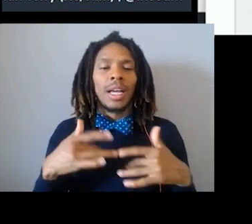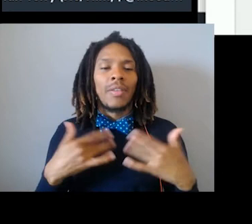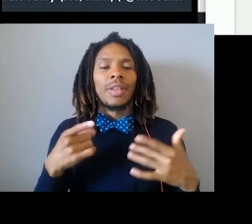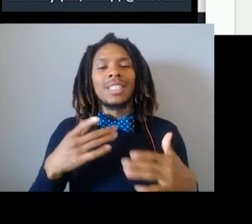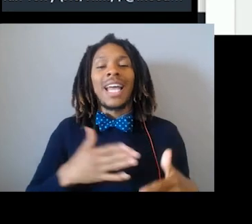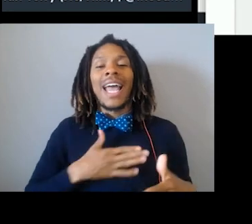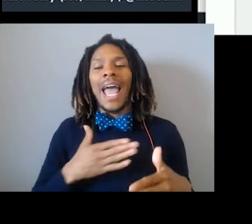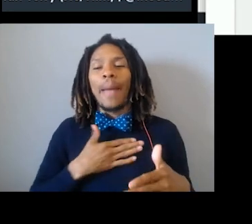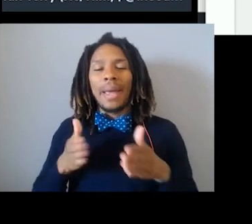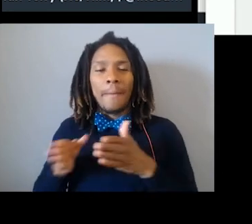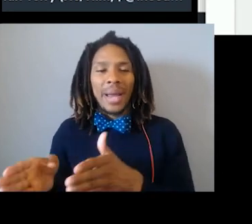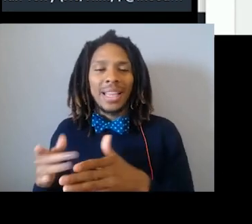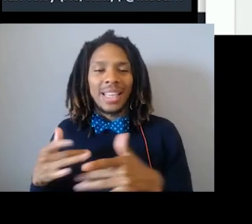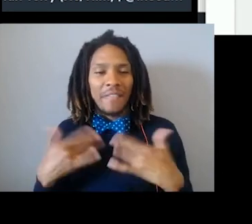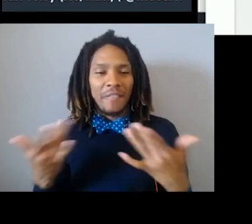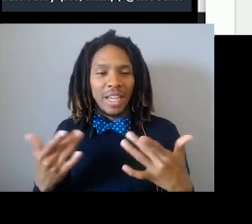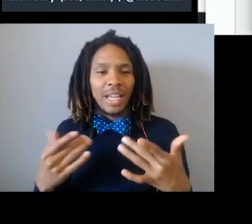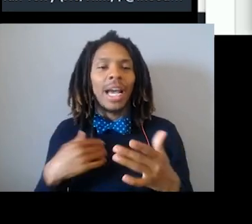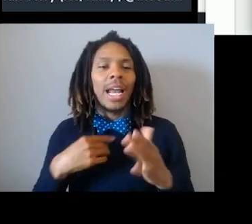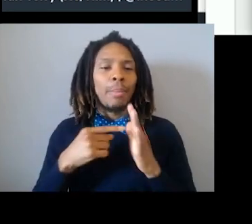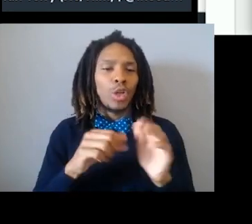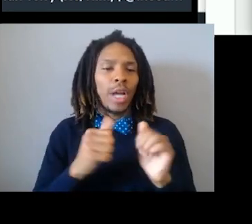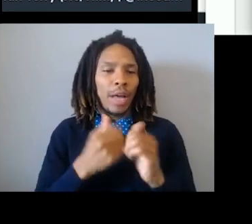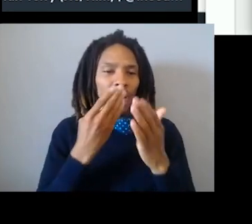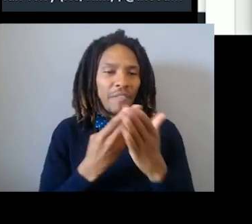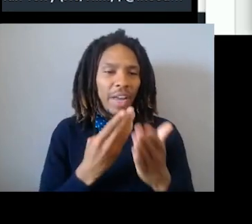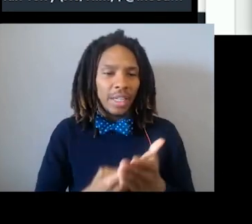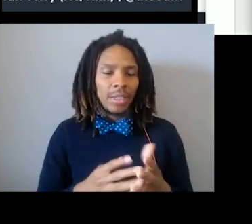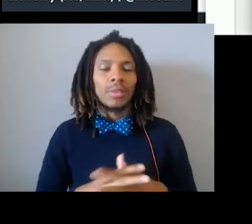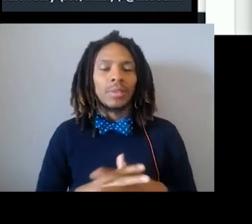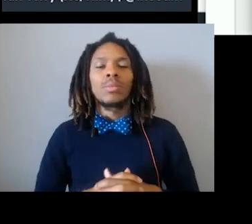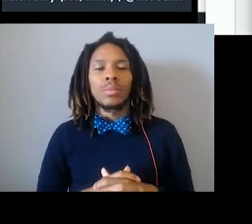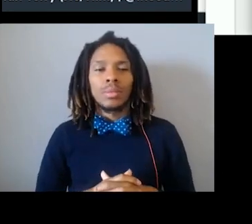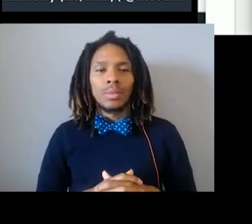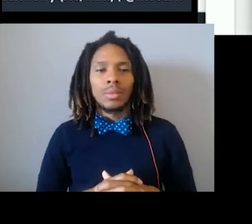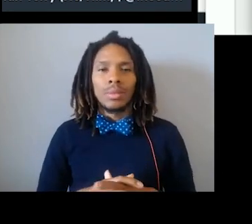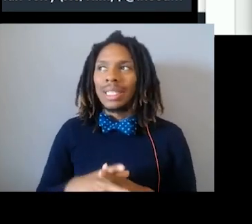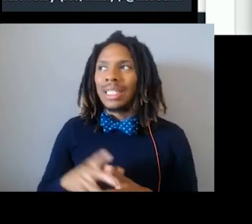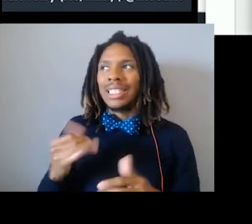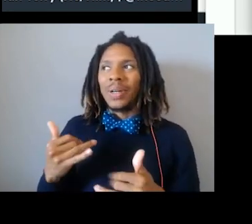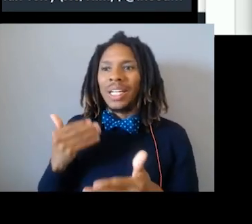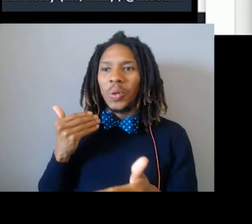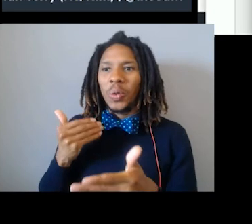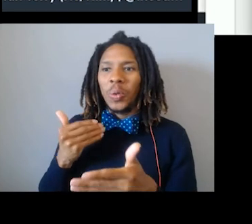And I'll show you how I validate that. So say we're getting close on time. Okay.